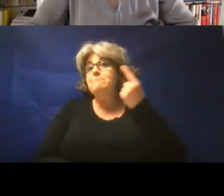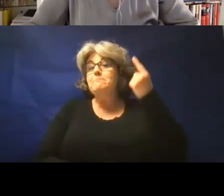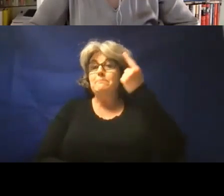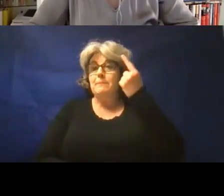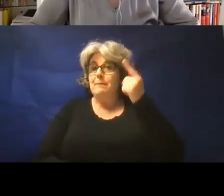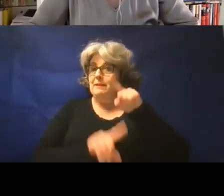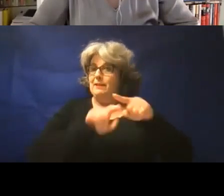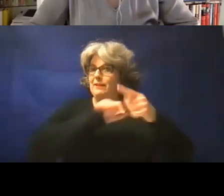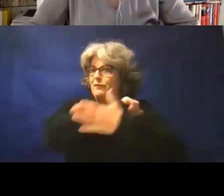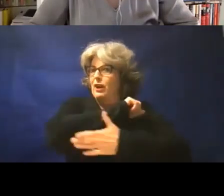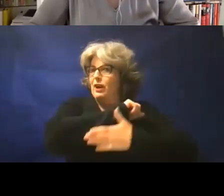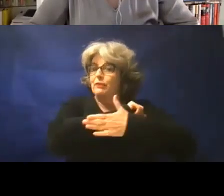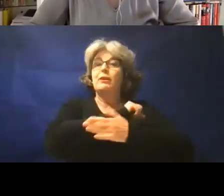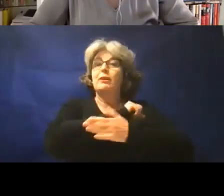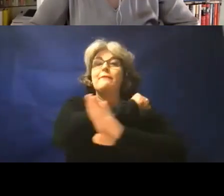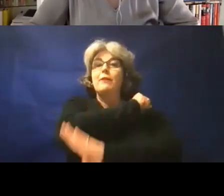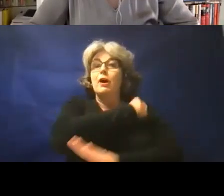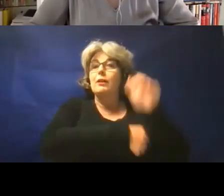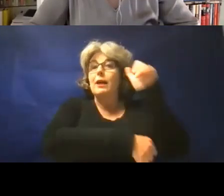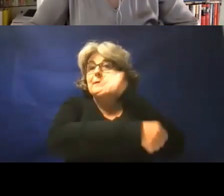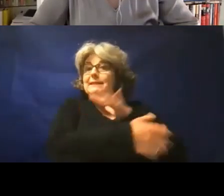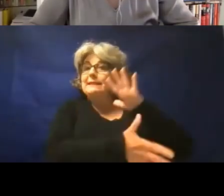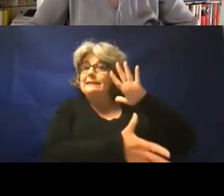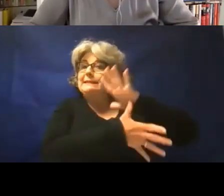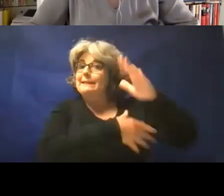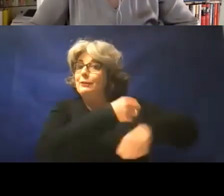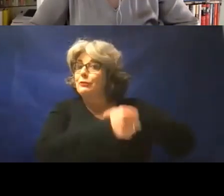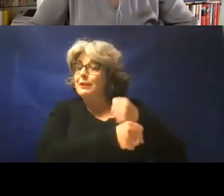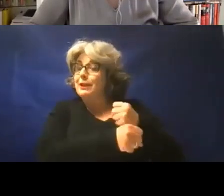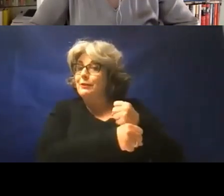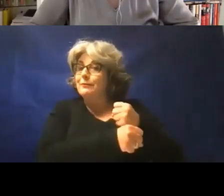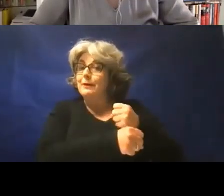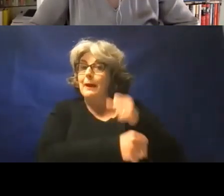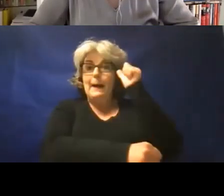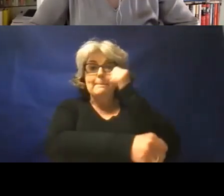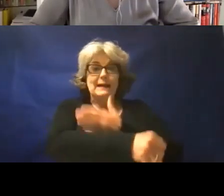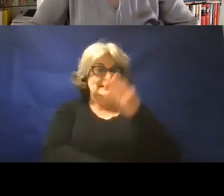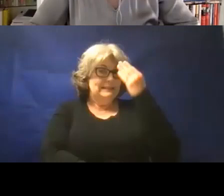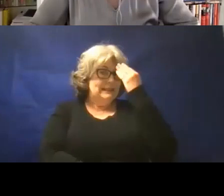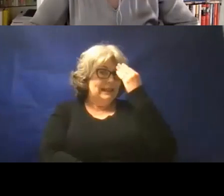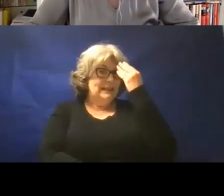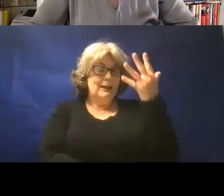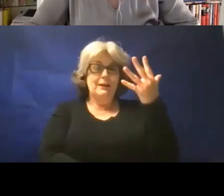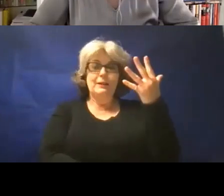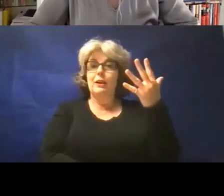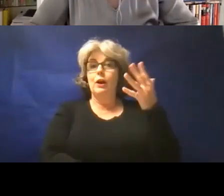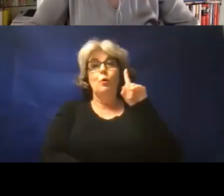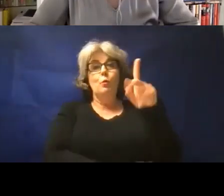the fall of his senior year. I also told him that he should not be wedded to one destination but to